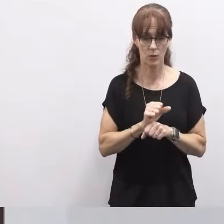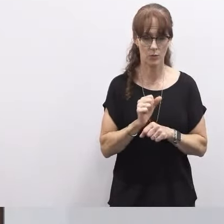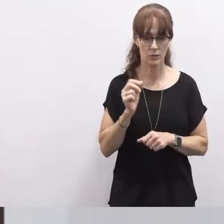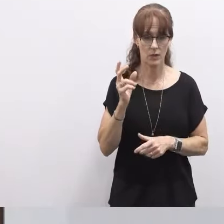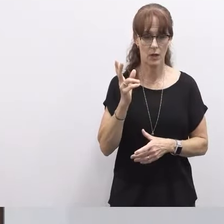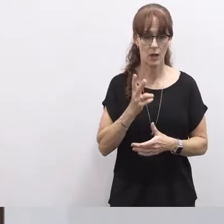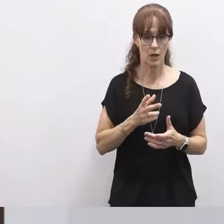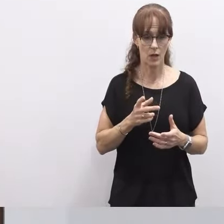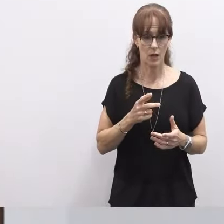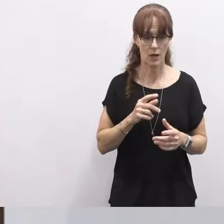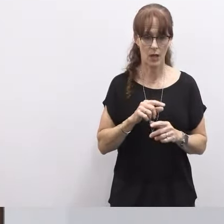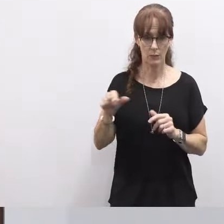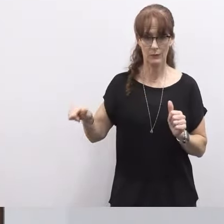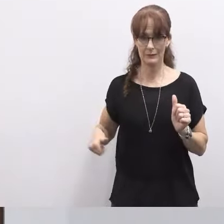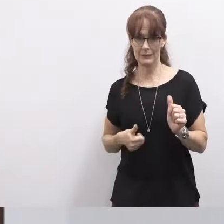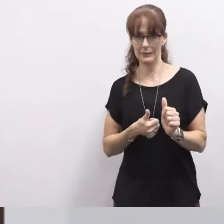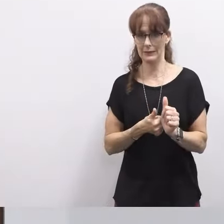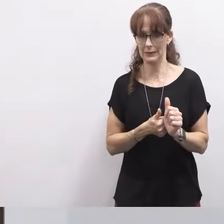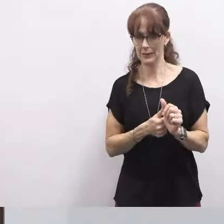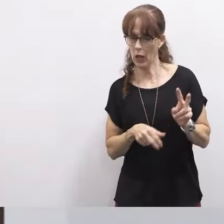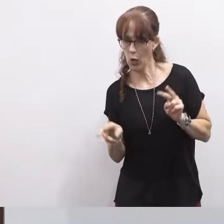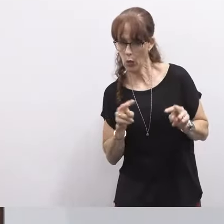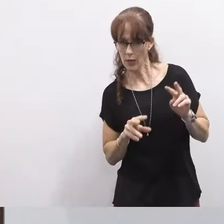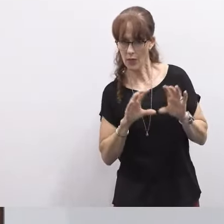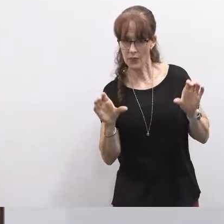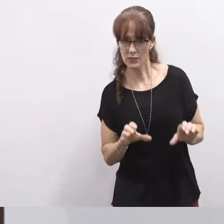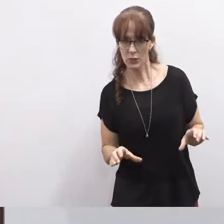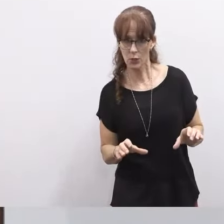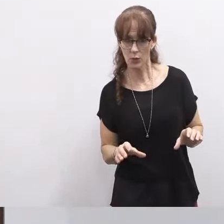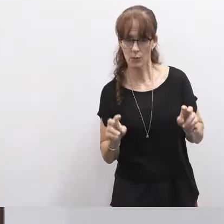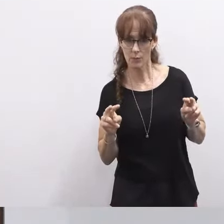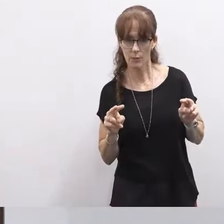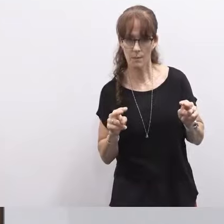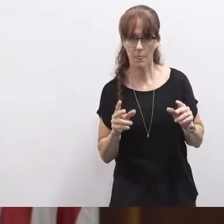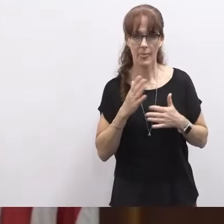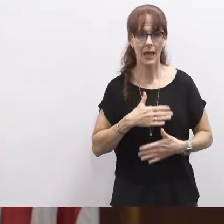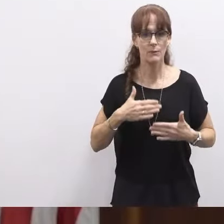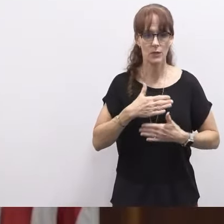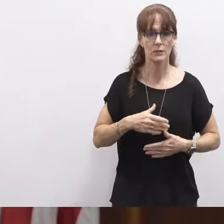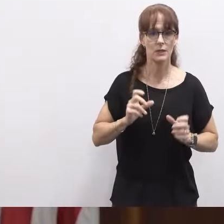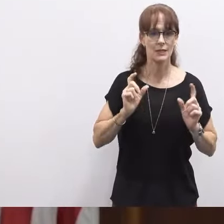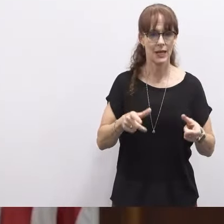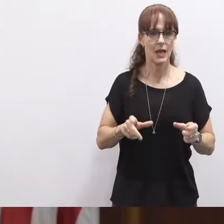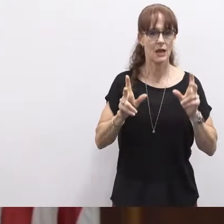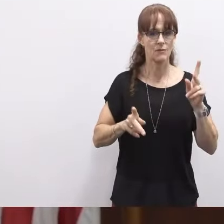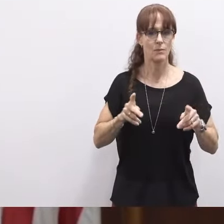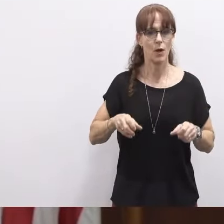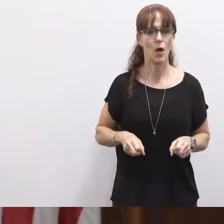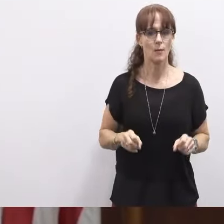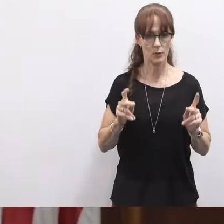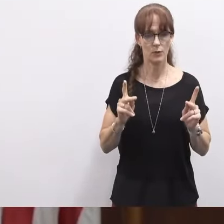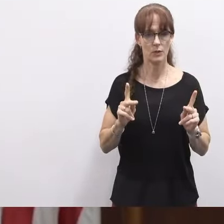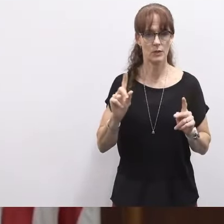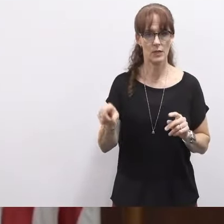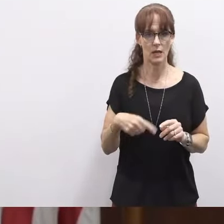I was lurking on both of the zoom ones, and I appreciated that you gave folks the opportunity not just to respond,